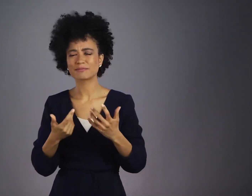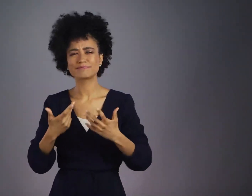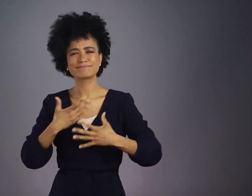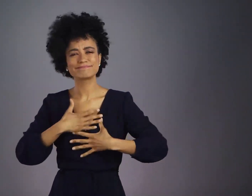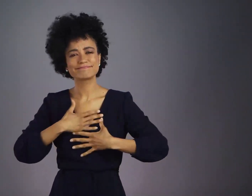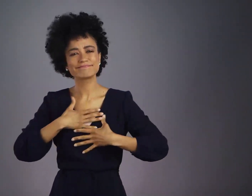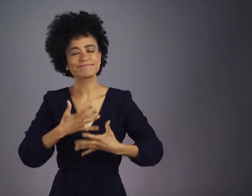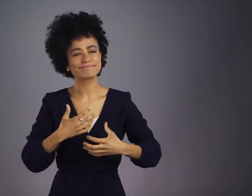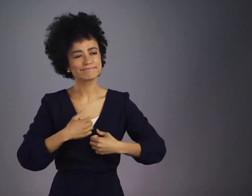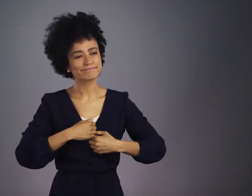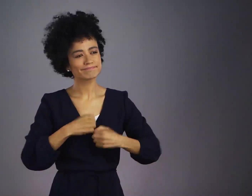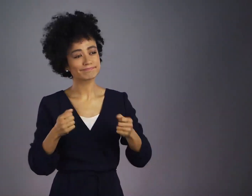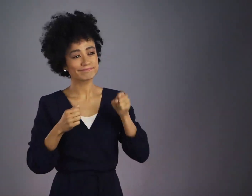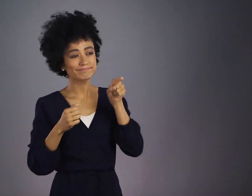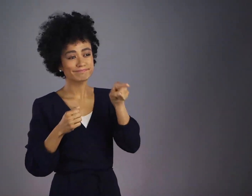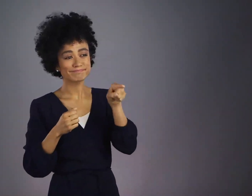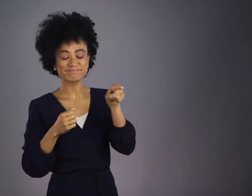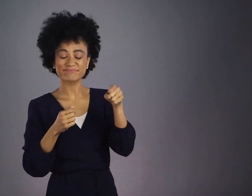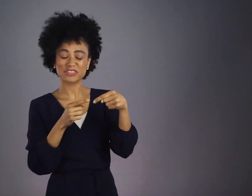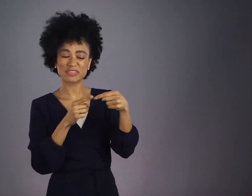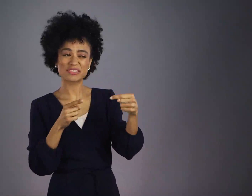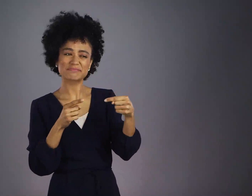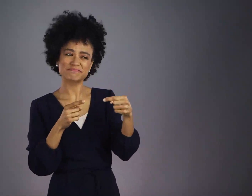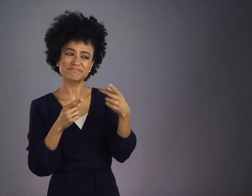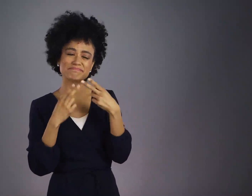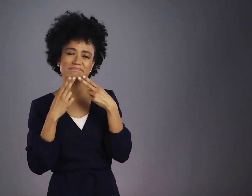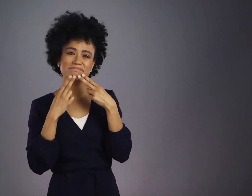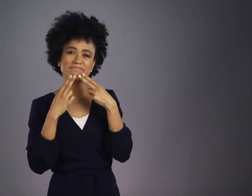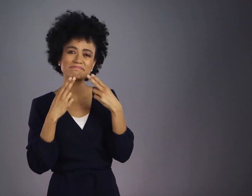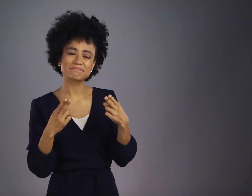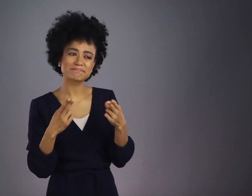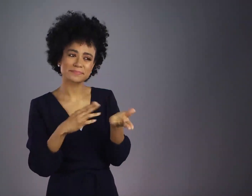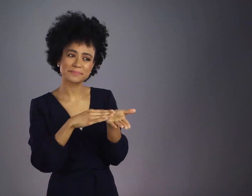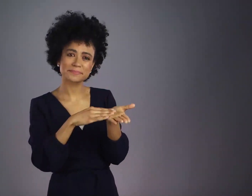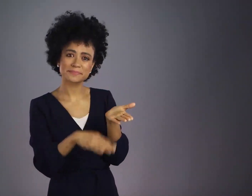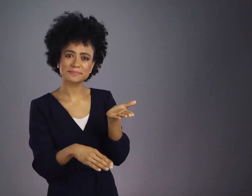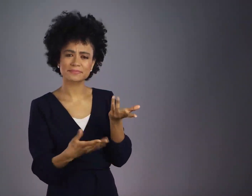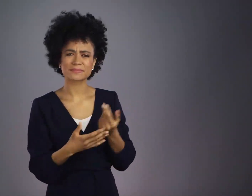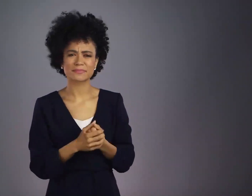How could he possibly make a public statement exonerating his rival?